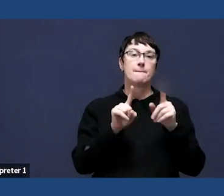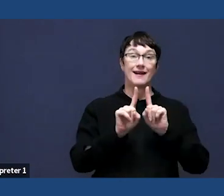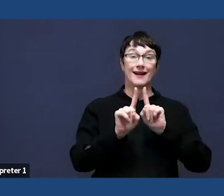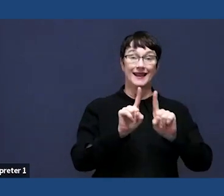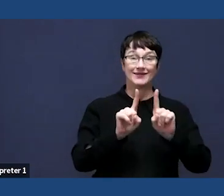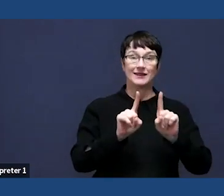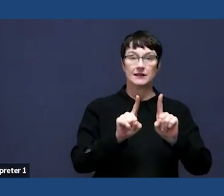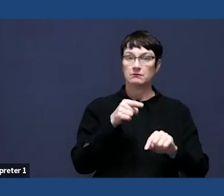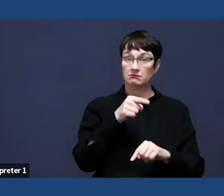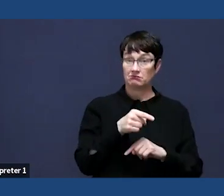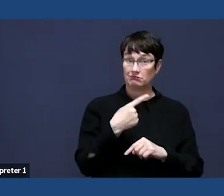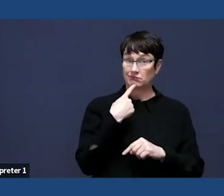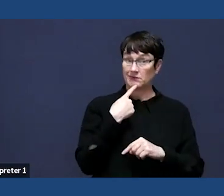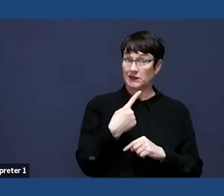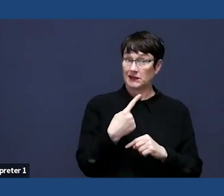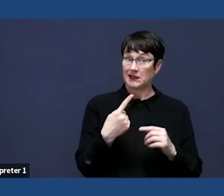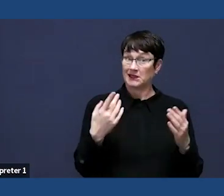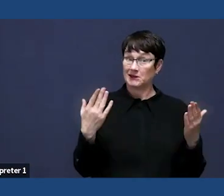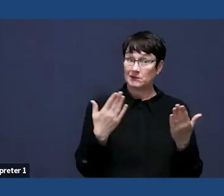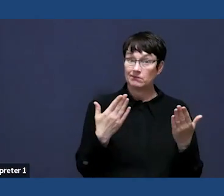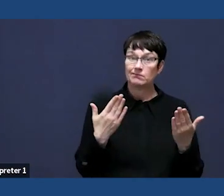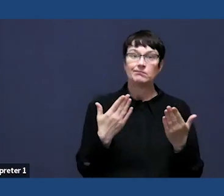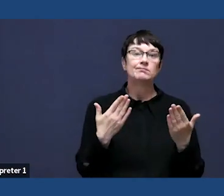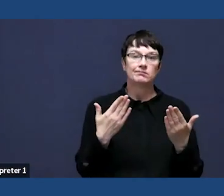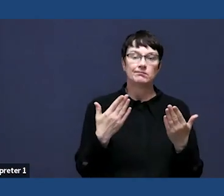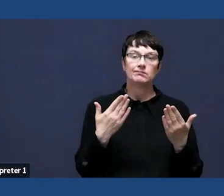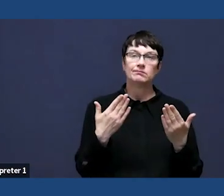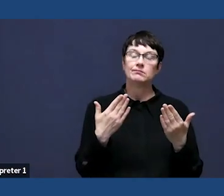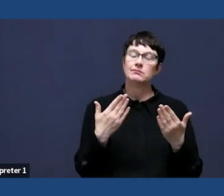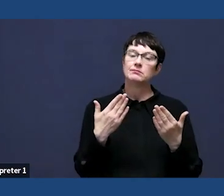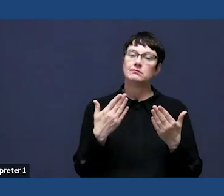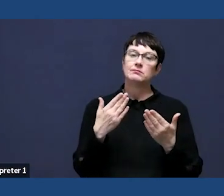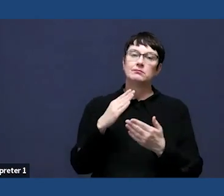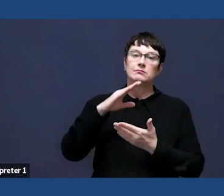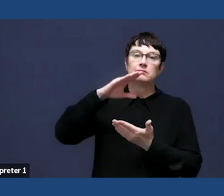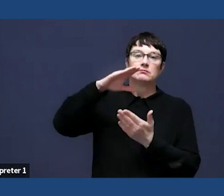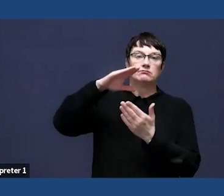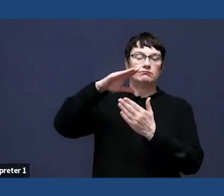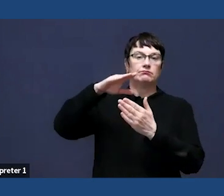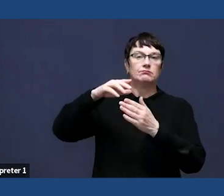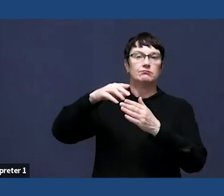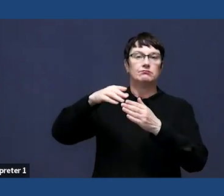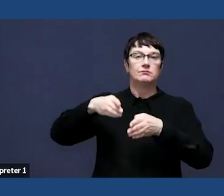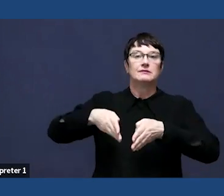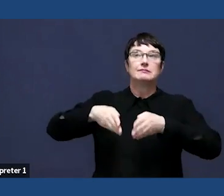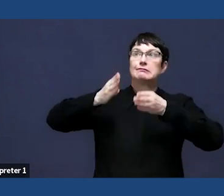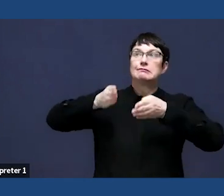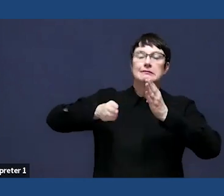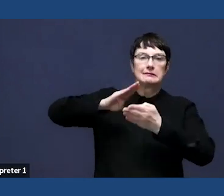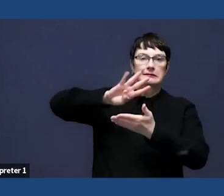Can we imagine more in the future where the city transportation system or mass transit --